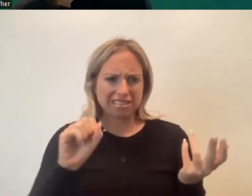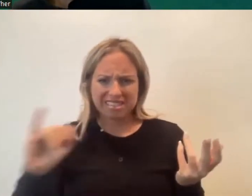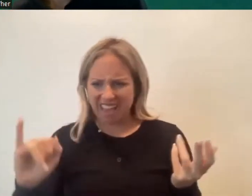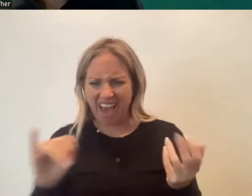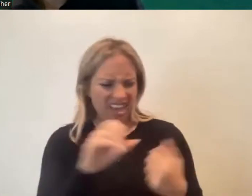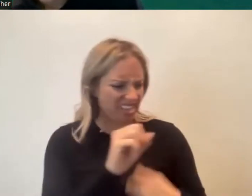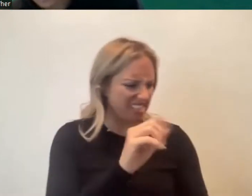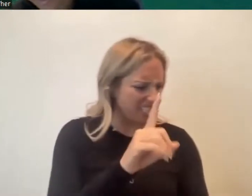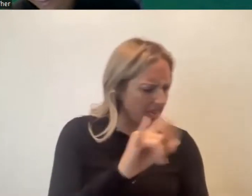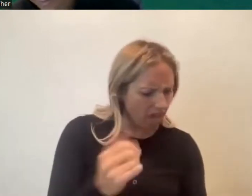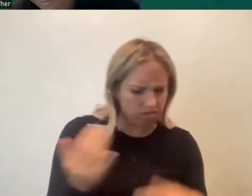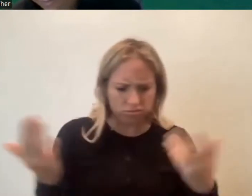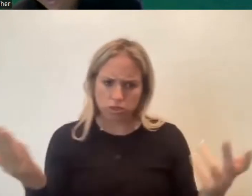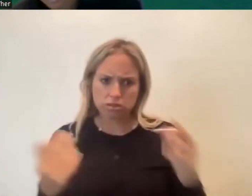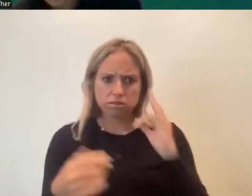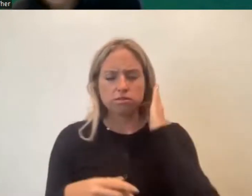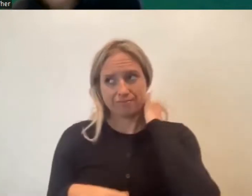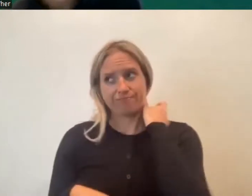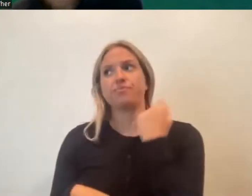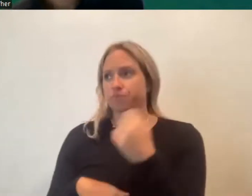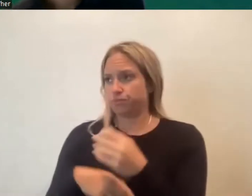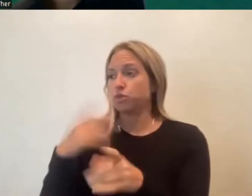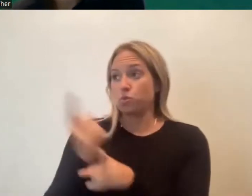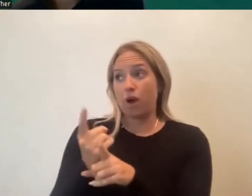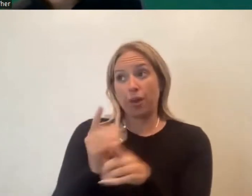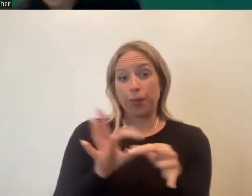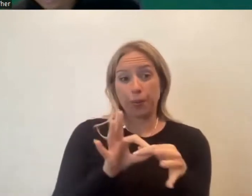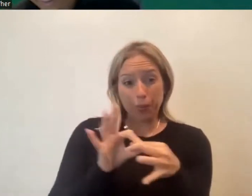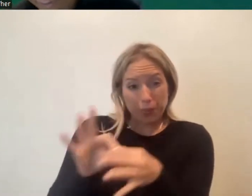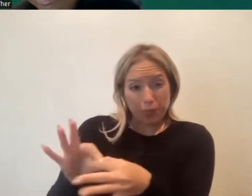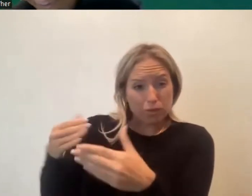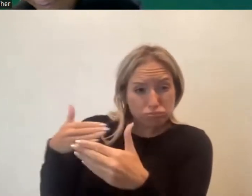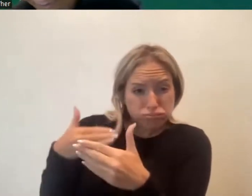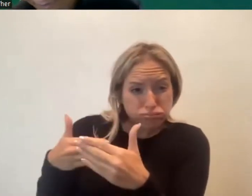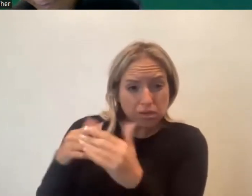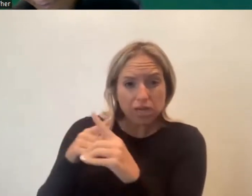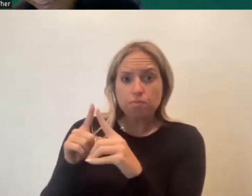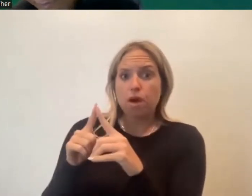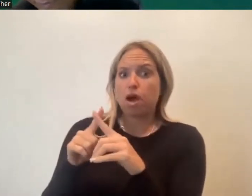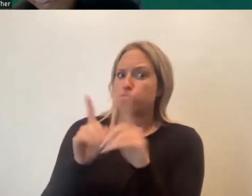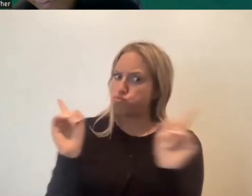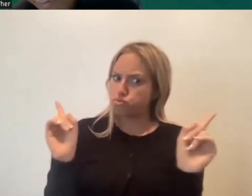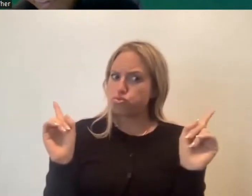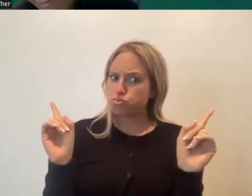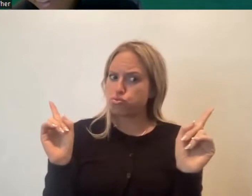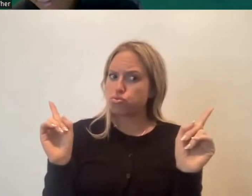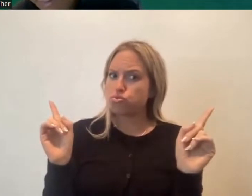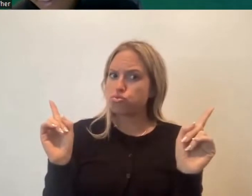I mean, they're closely related, but there is a big distinction between the two.